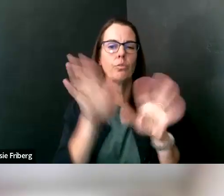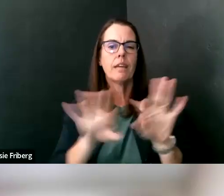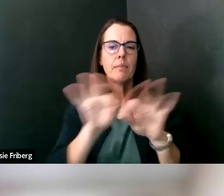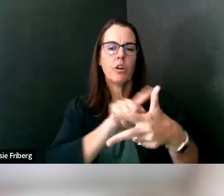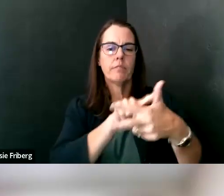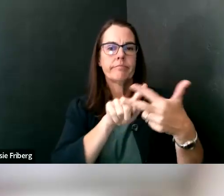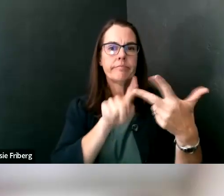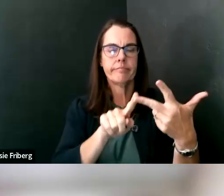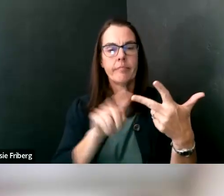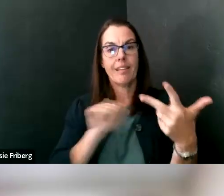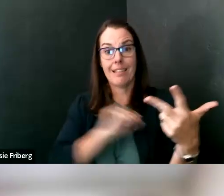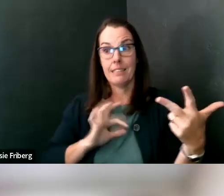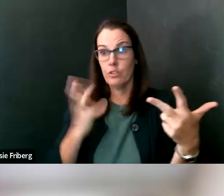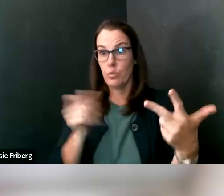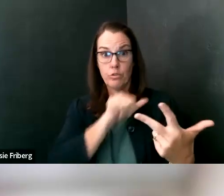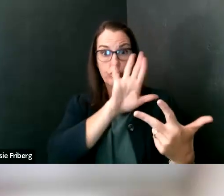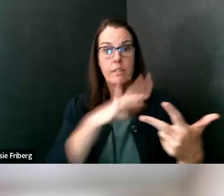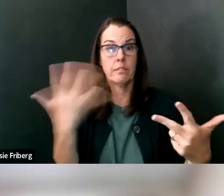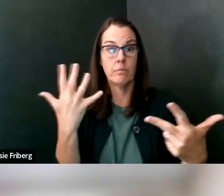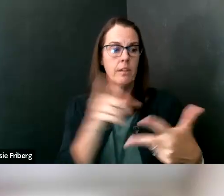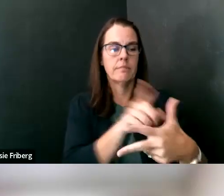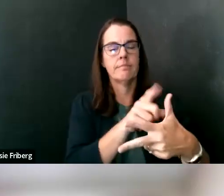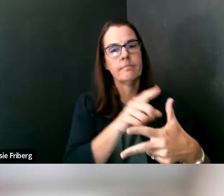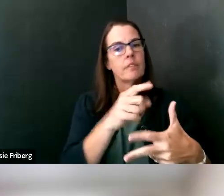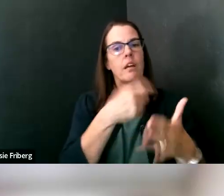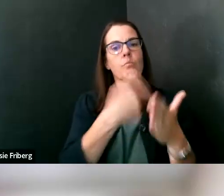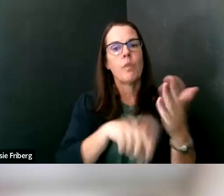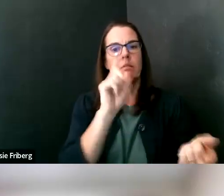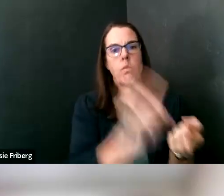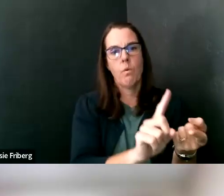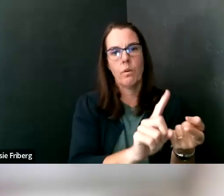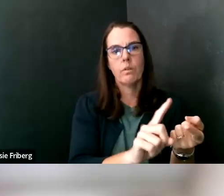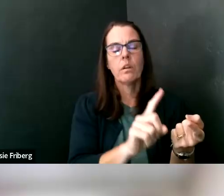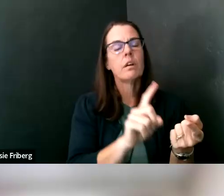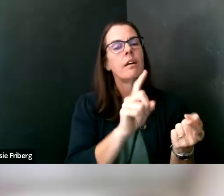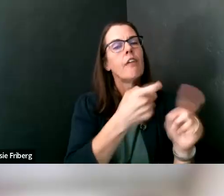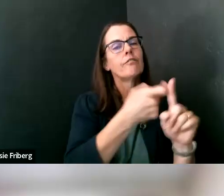are interested in addressing first is lowering prices that manufacturers charge for drugs. So,